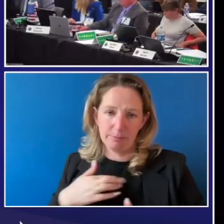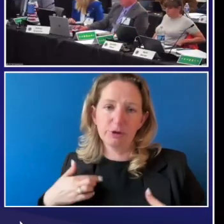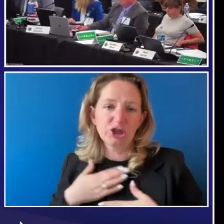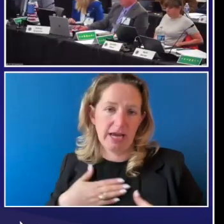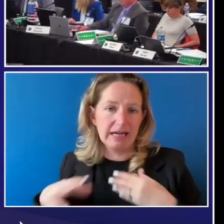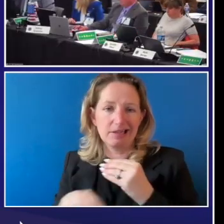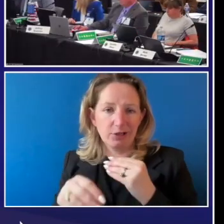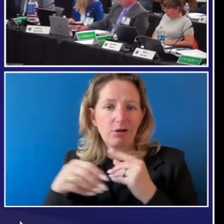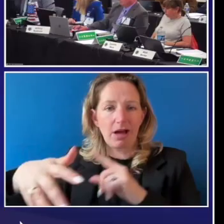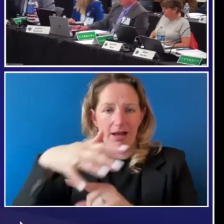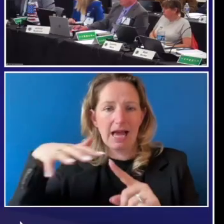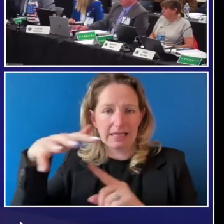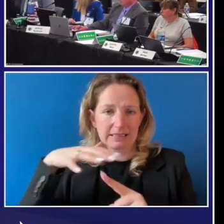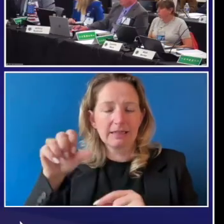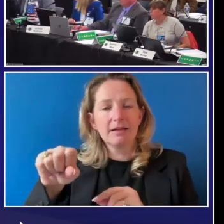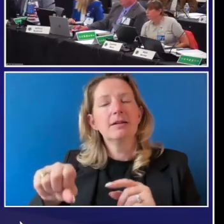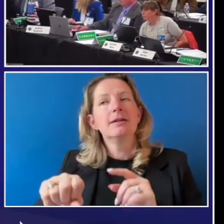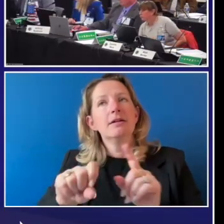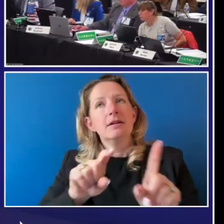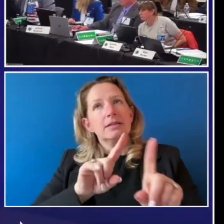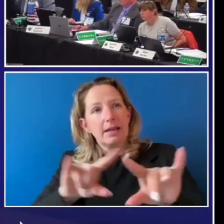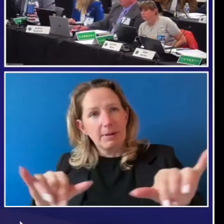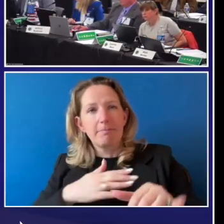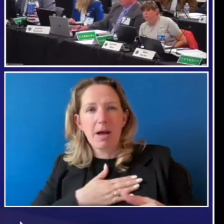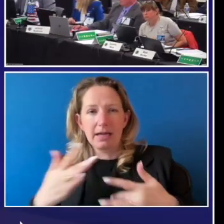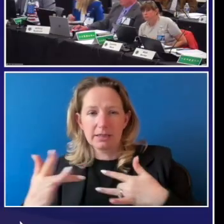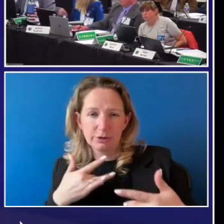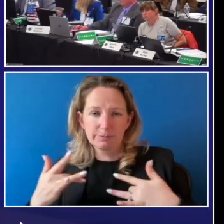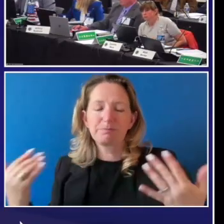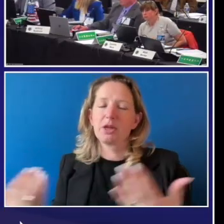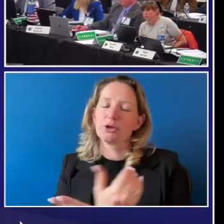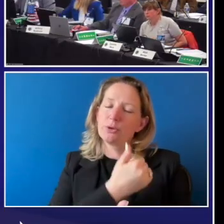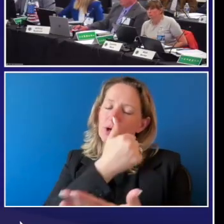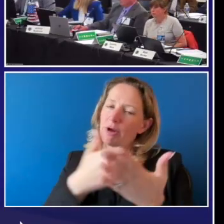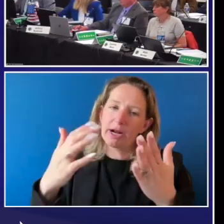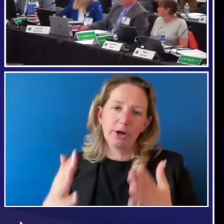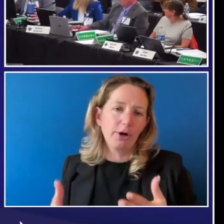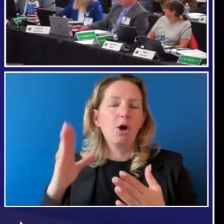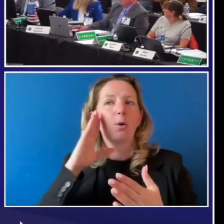think underlying my concern is that a new accreditor will gain recognition and then expand